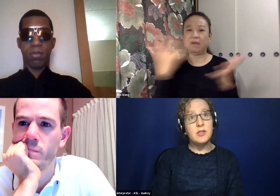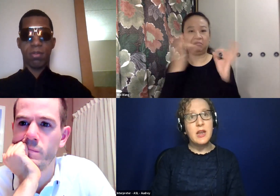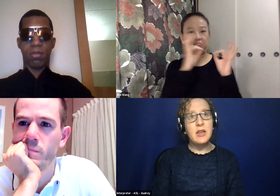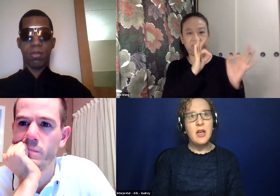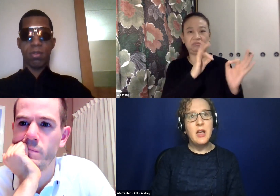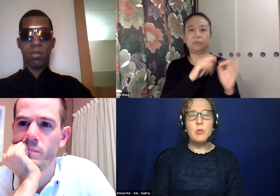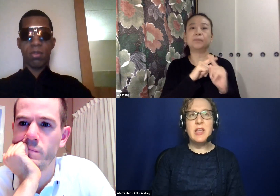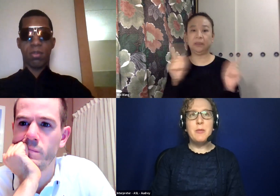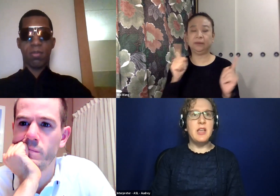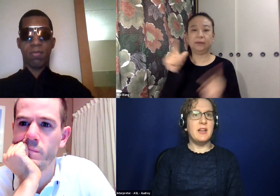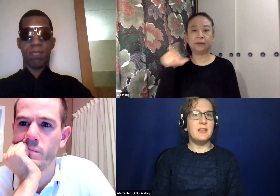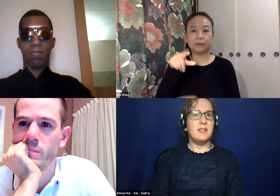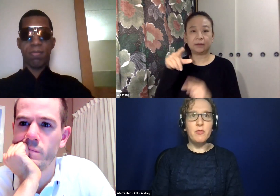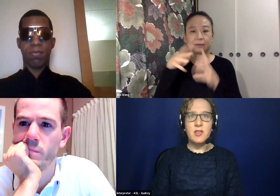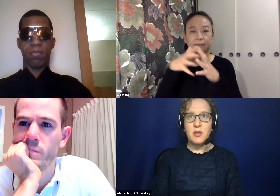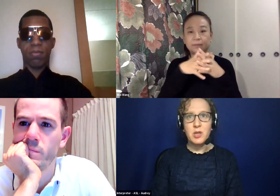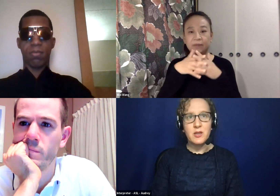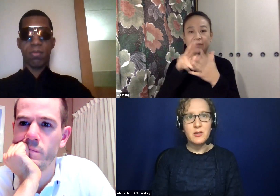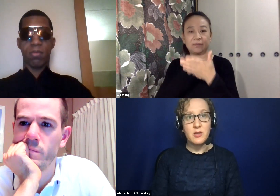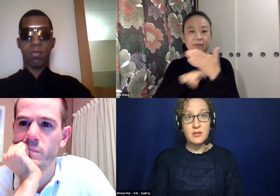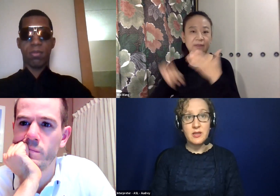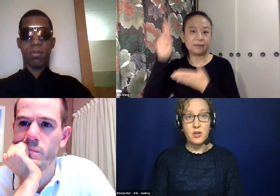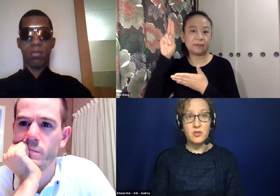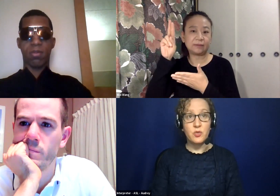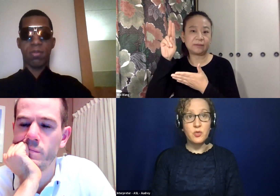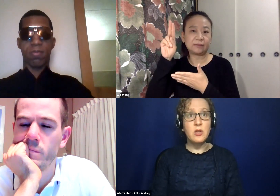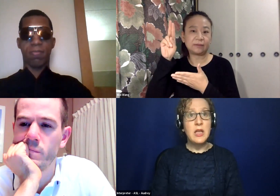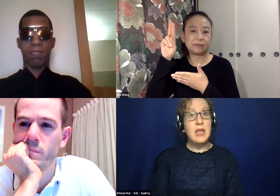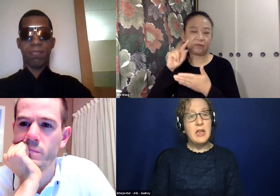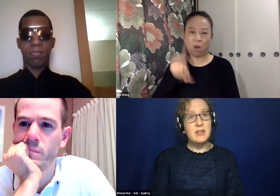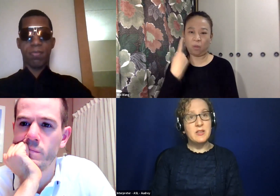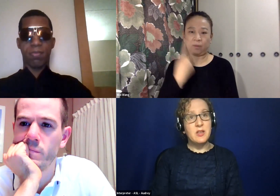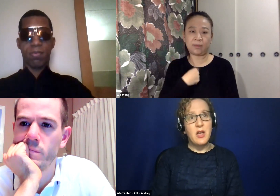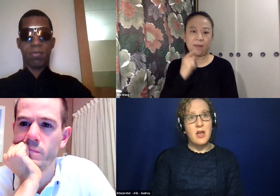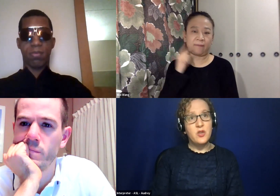At Gallaudet University I was able to access everything because the entire school